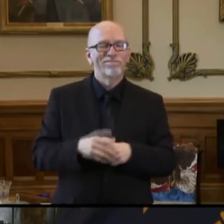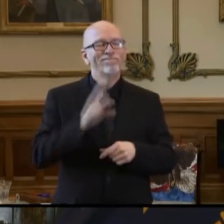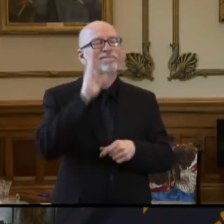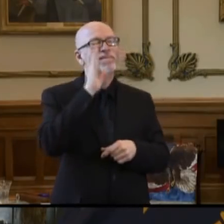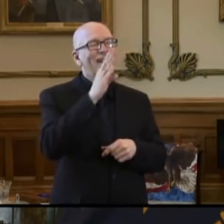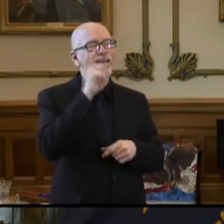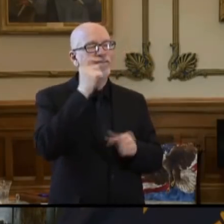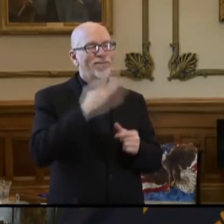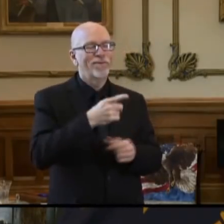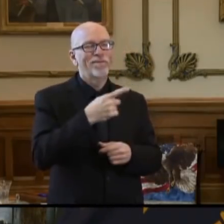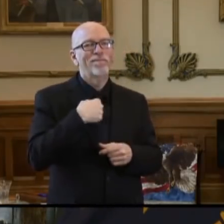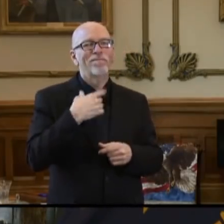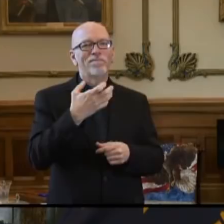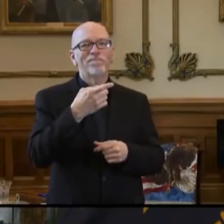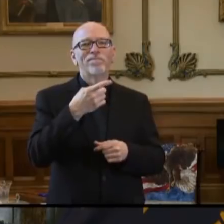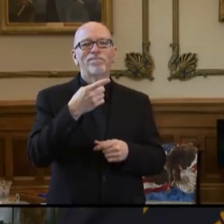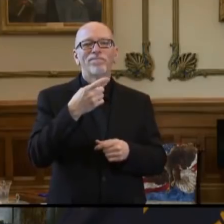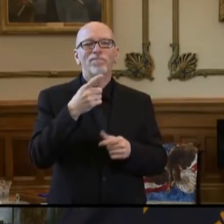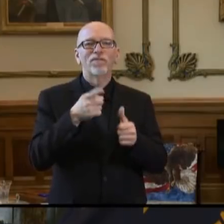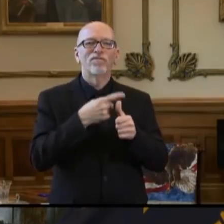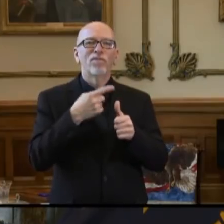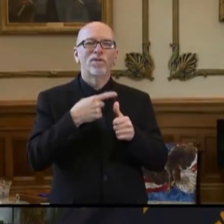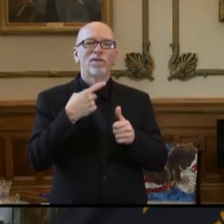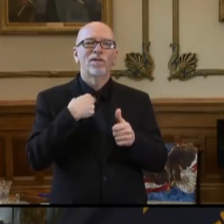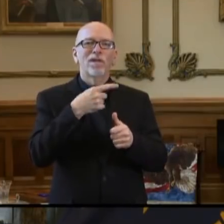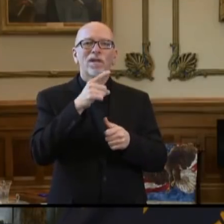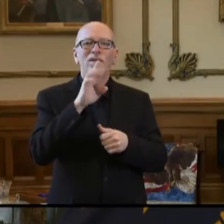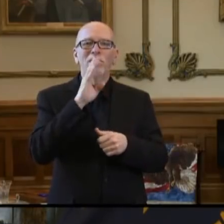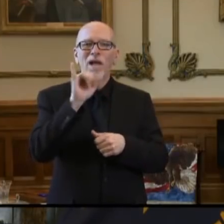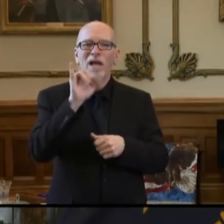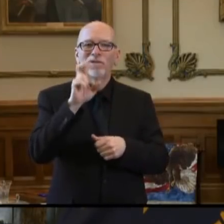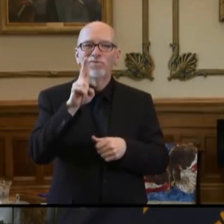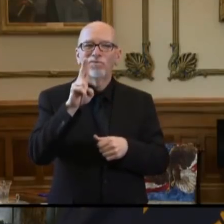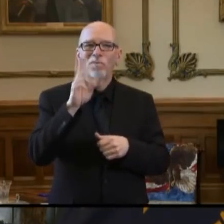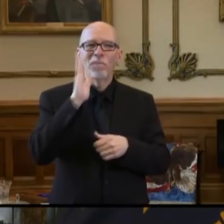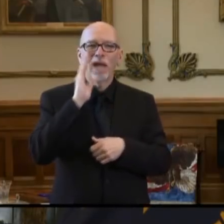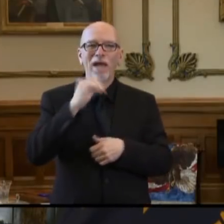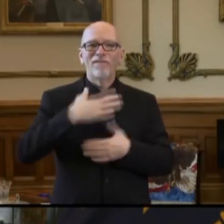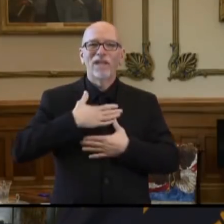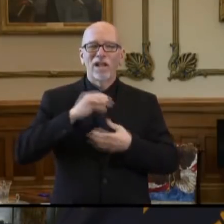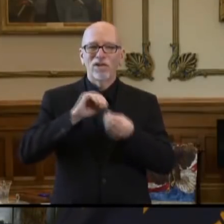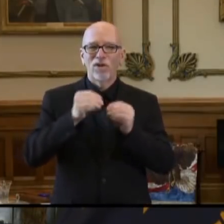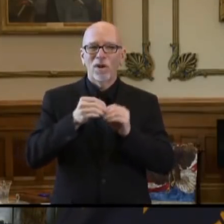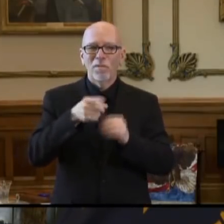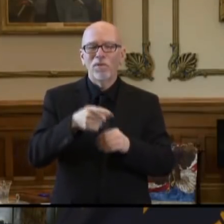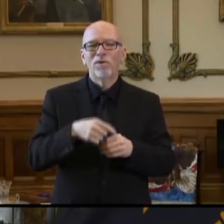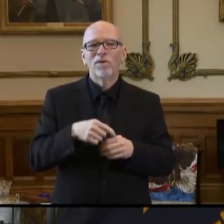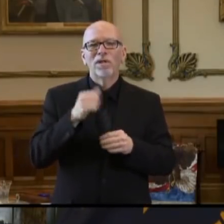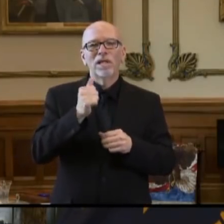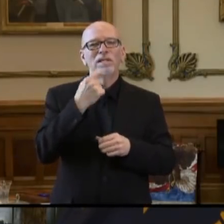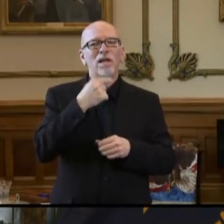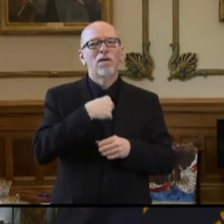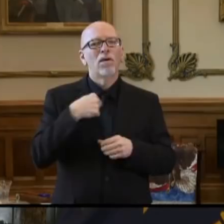FORT WAYNE JOURNAL GAZETTE. NIKKI HALEY, GOVERNOR, I WANTED TO SAY THANK YOU FIRST OF ALL